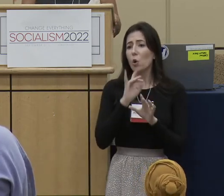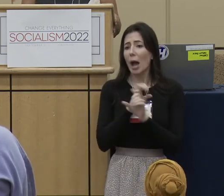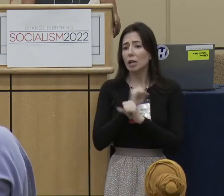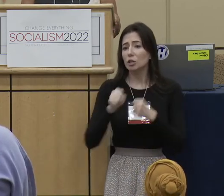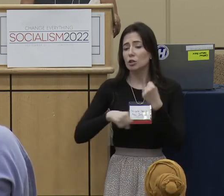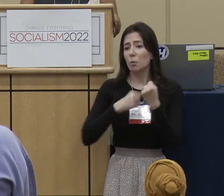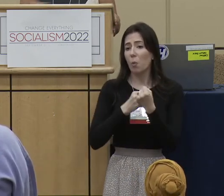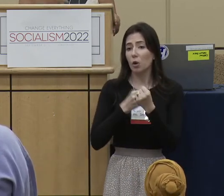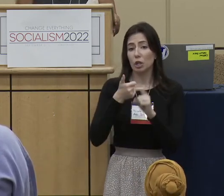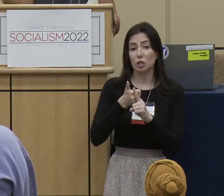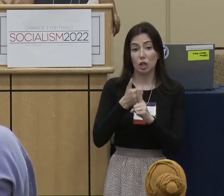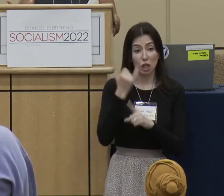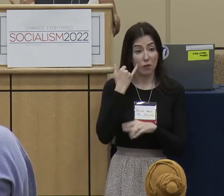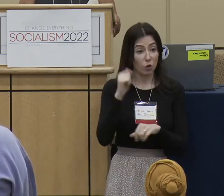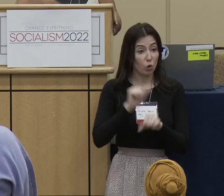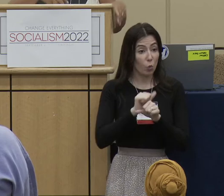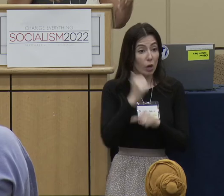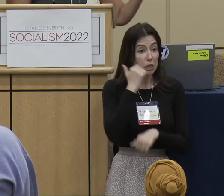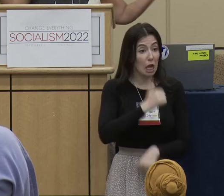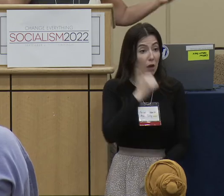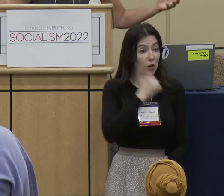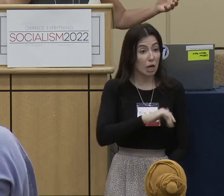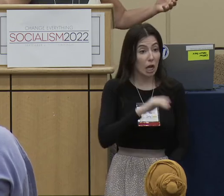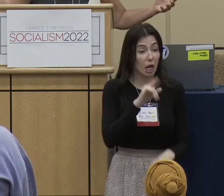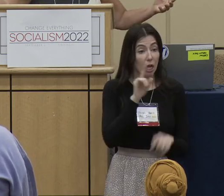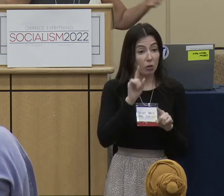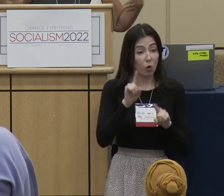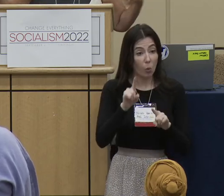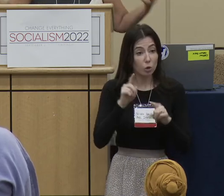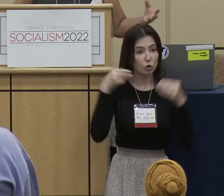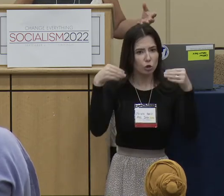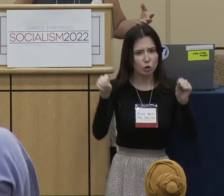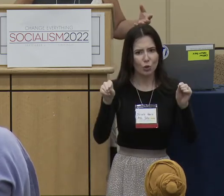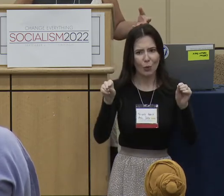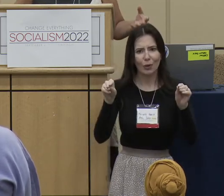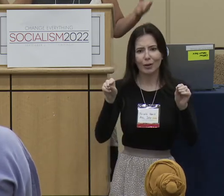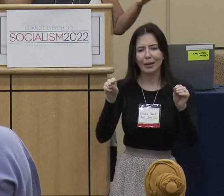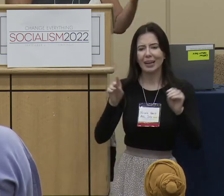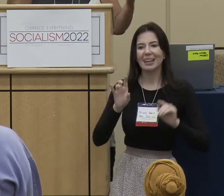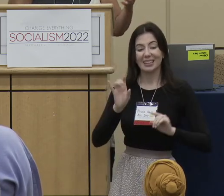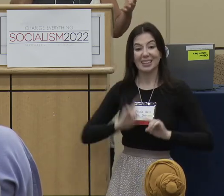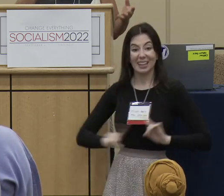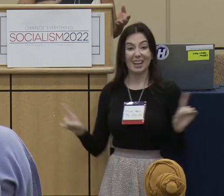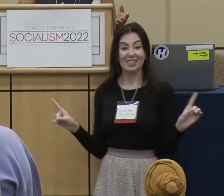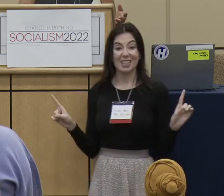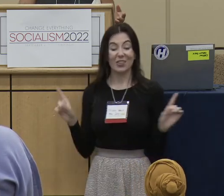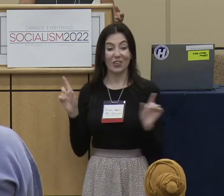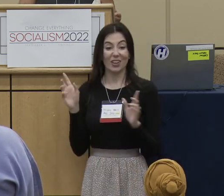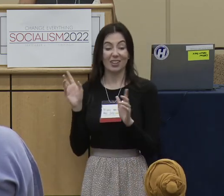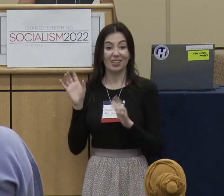are you actually supporting yourself. If you're working every day at store, that's a whole different thing than if